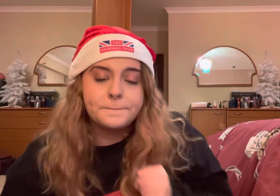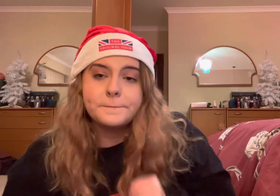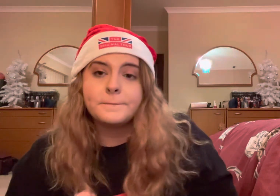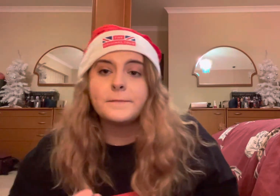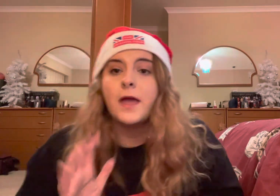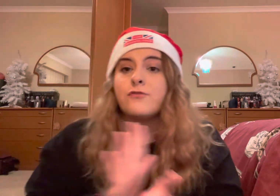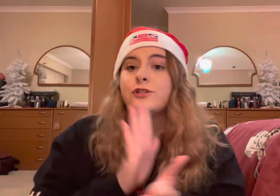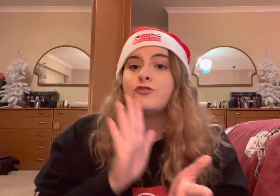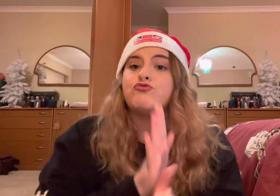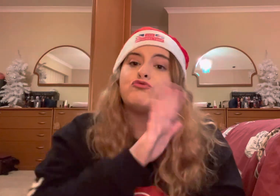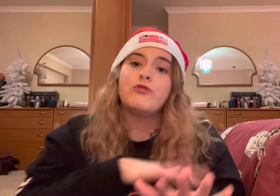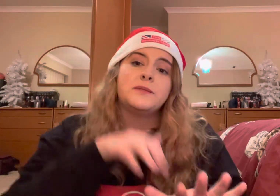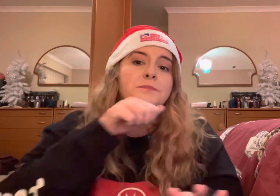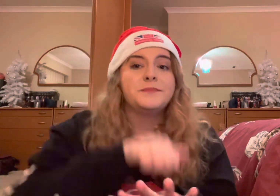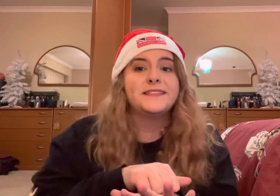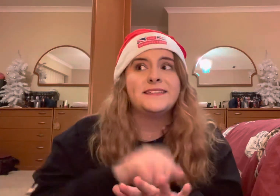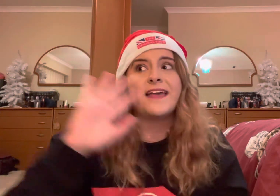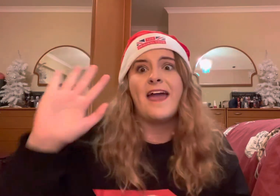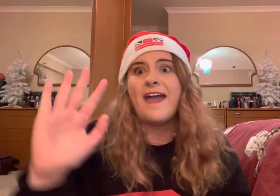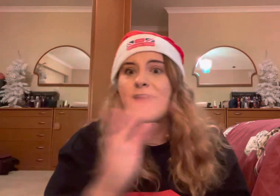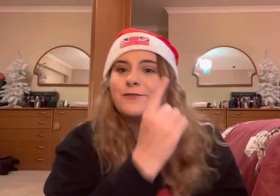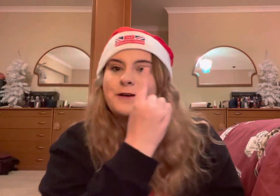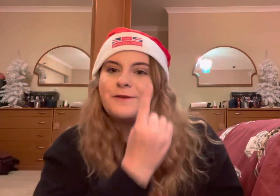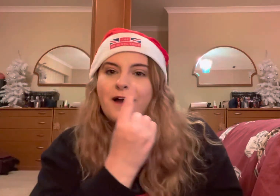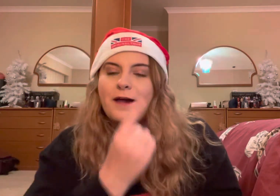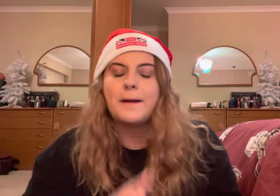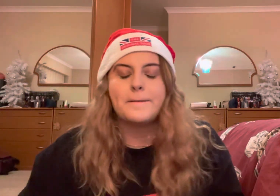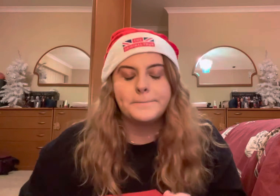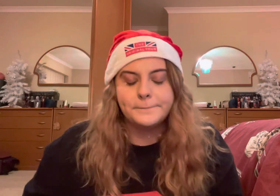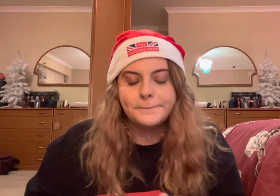Ooh merry Christmas everyone